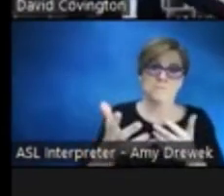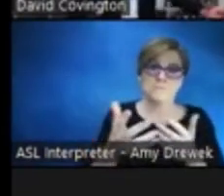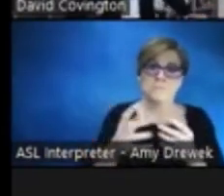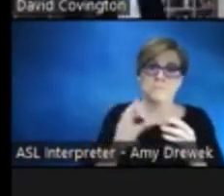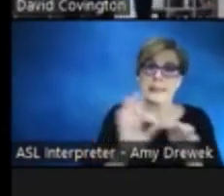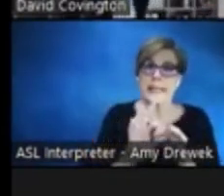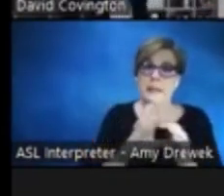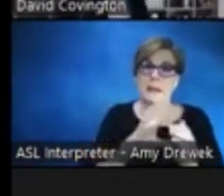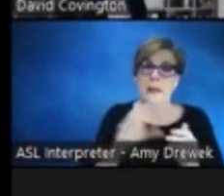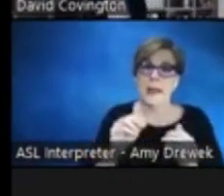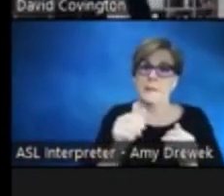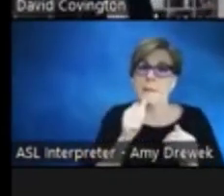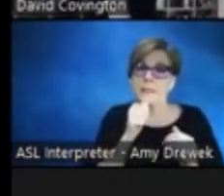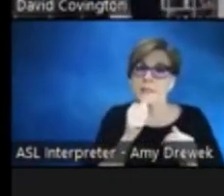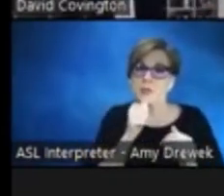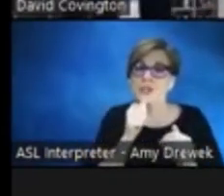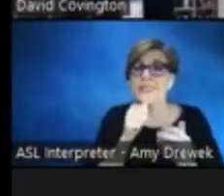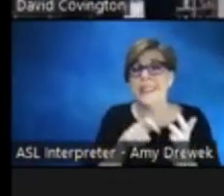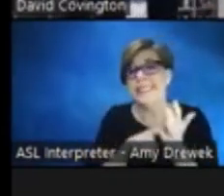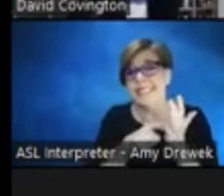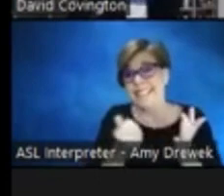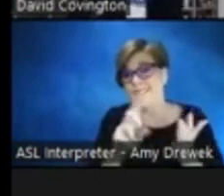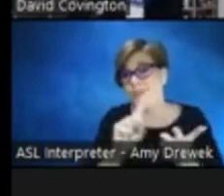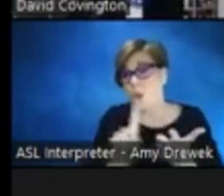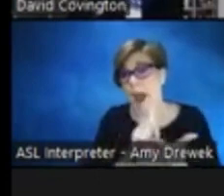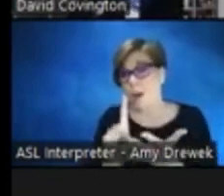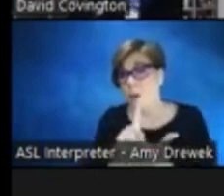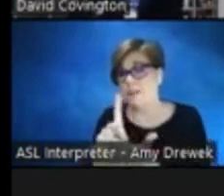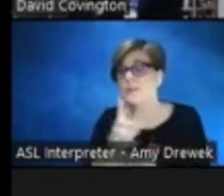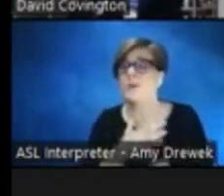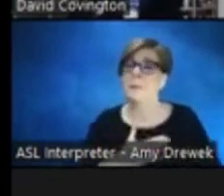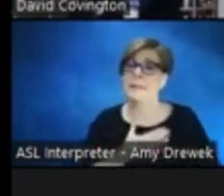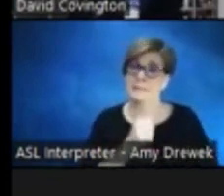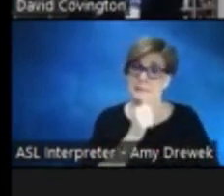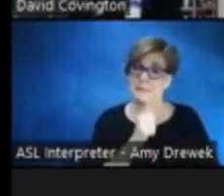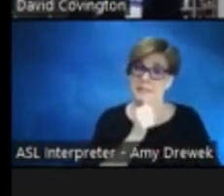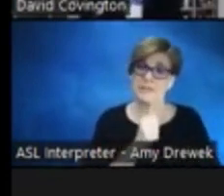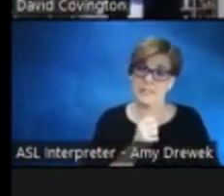IT TAKES A FEW HOURS. BE PATIENT.